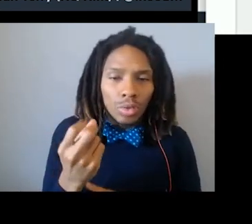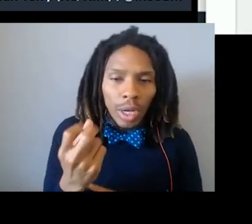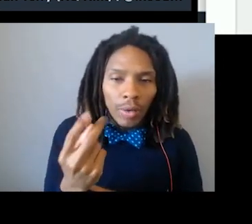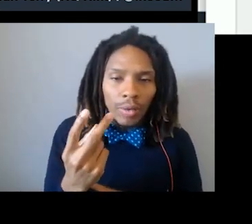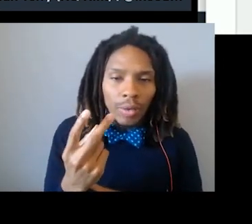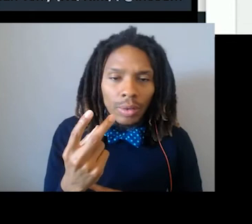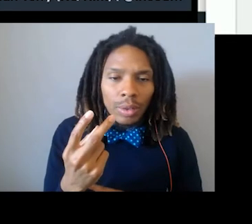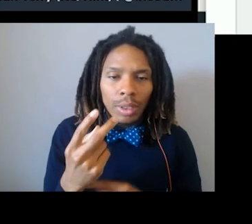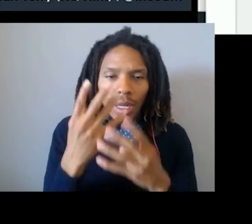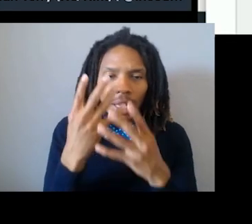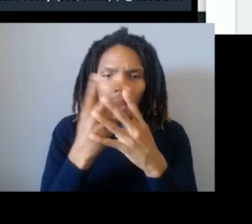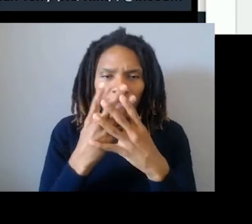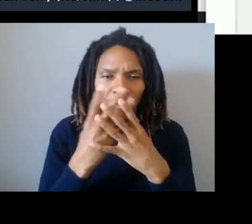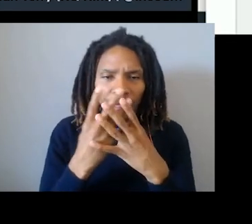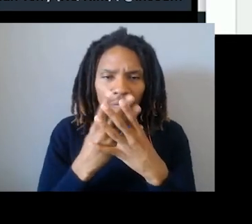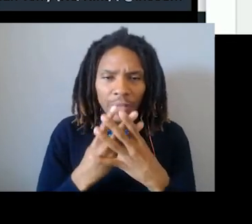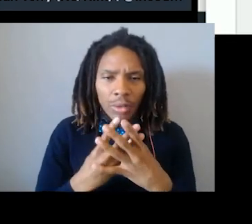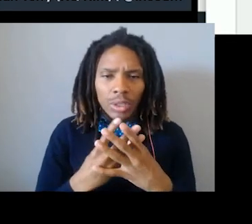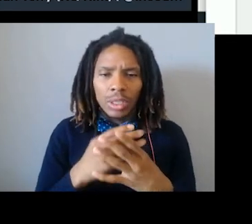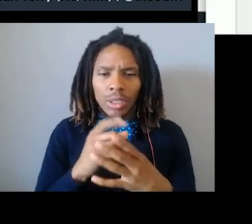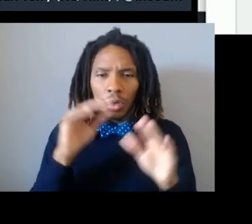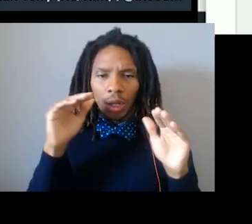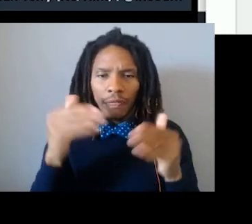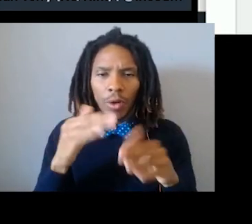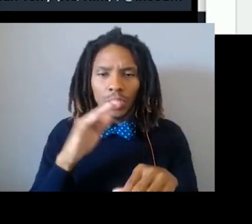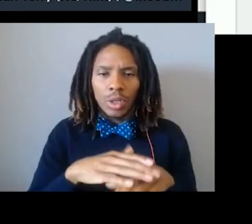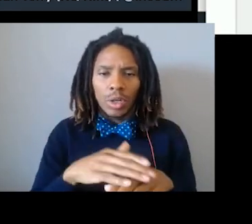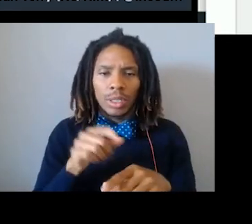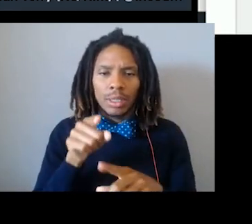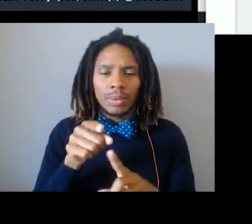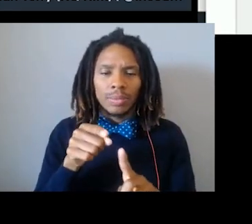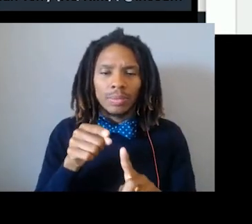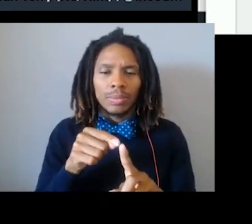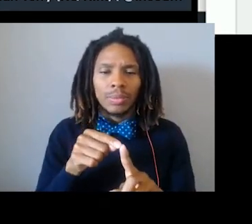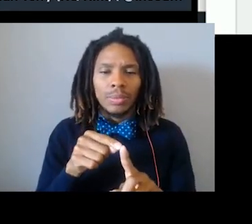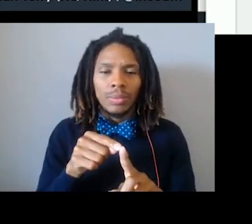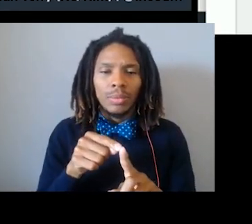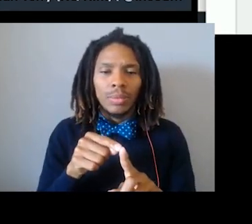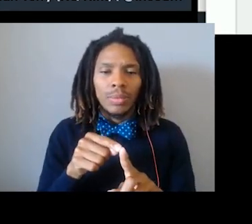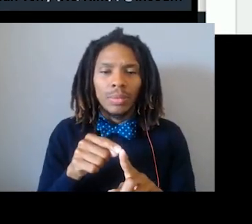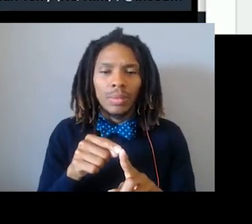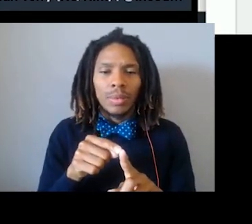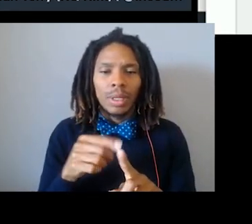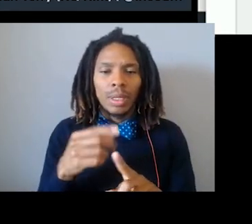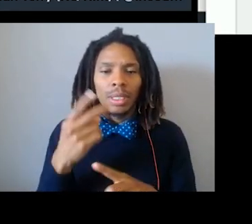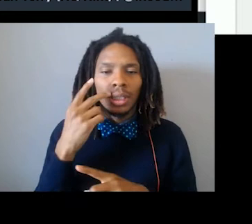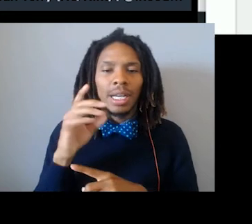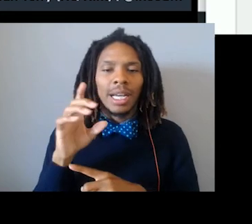just so that you guys are focused on what we need to see. Here you'll see that this is a DynamoDB global table, right.